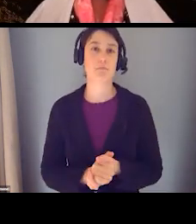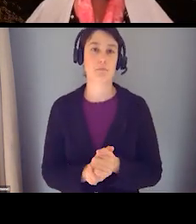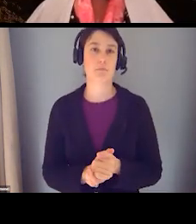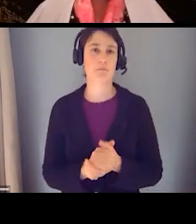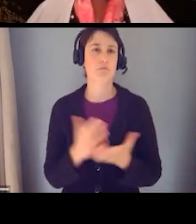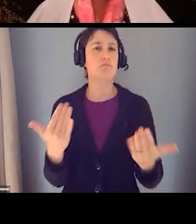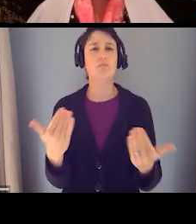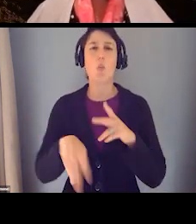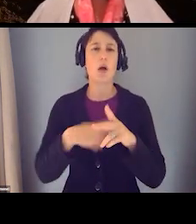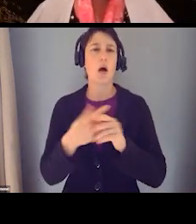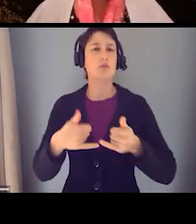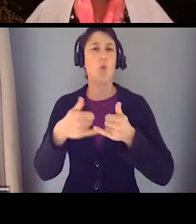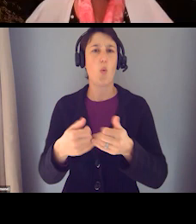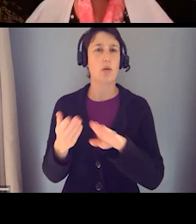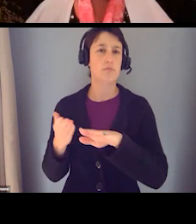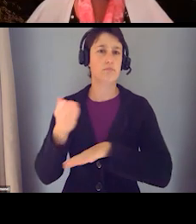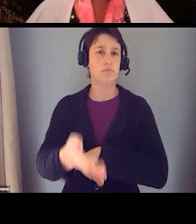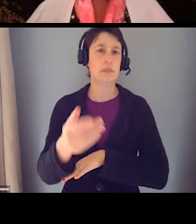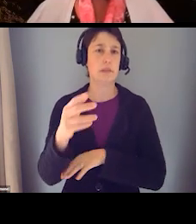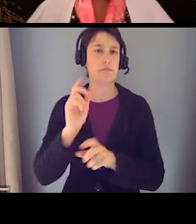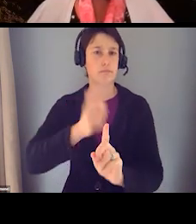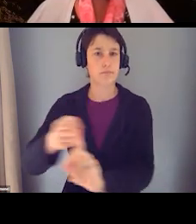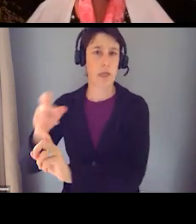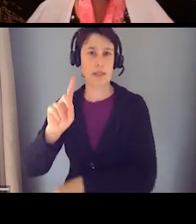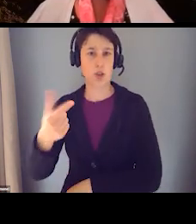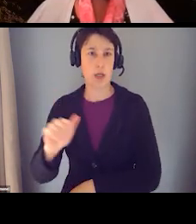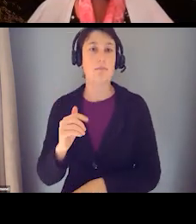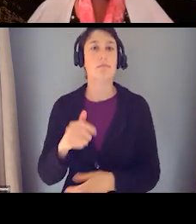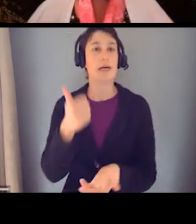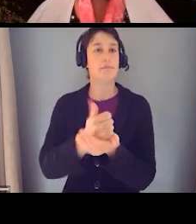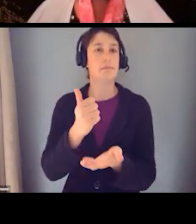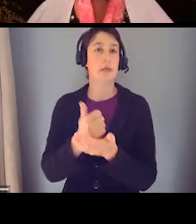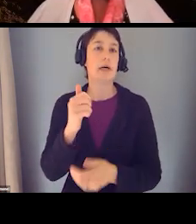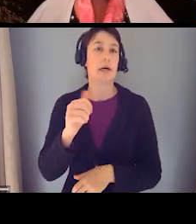These are systems awards, the principle purpose of which is to transfer anything of value